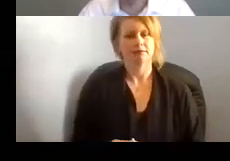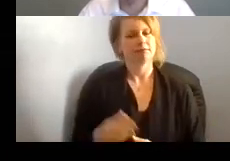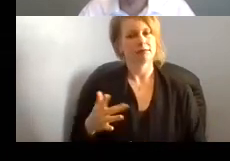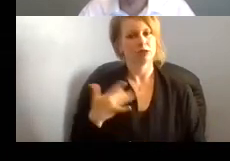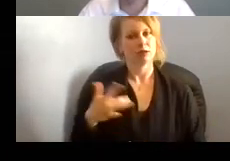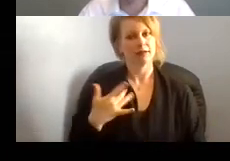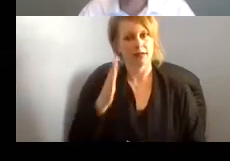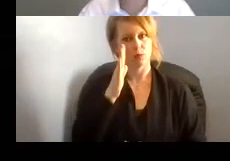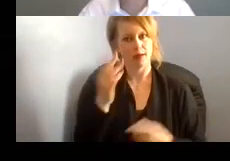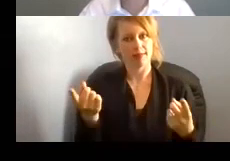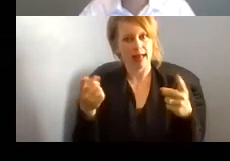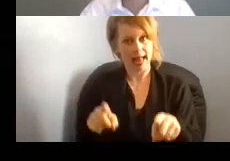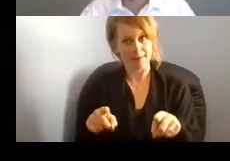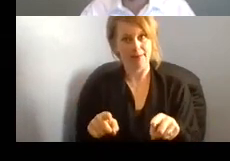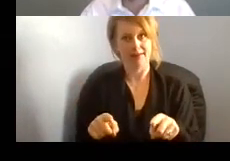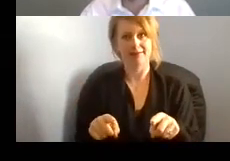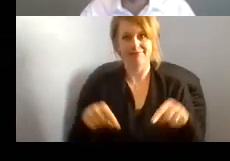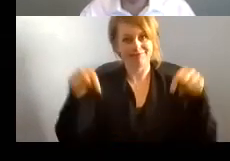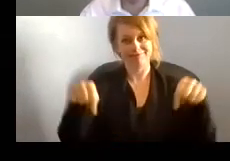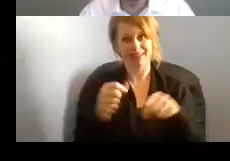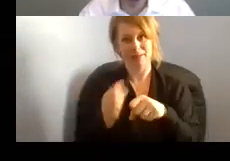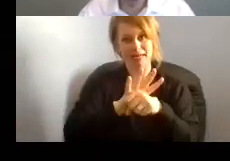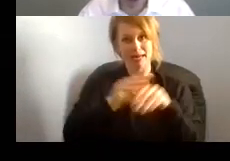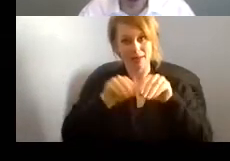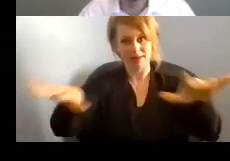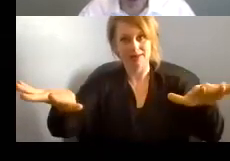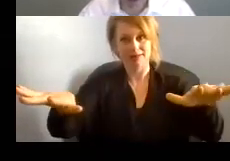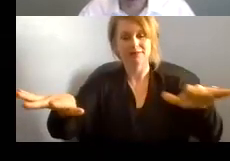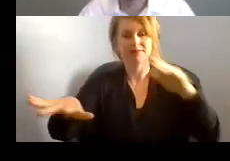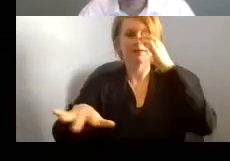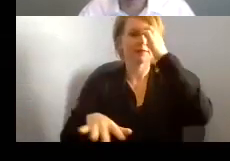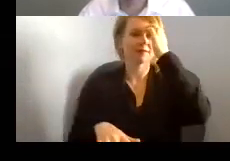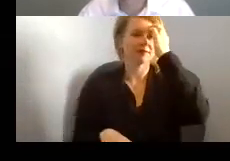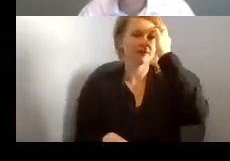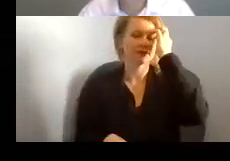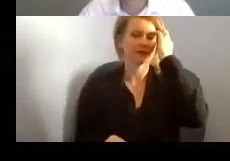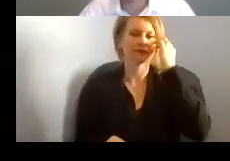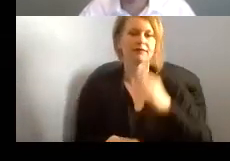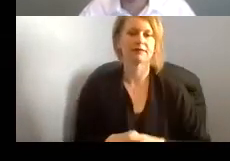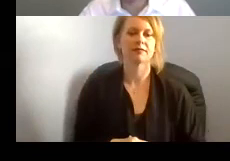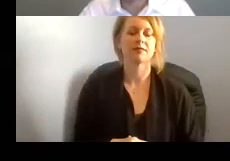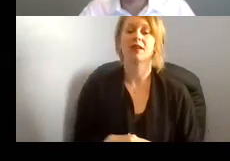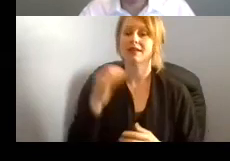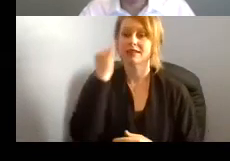students dealing with a major crisis such as the pandemic. Pre-existing learning challenges often become worse as well.